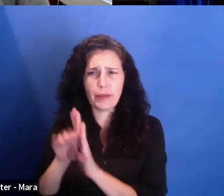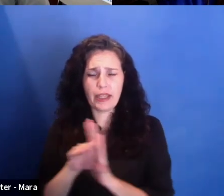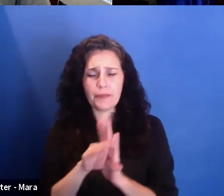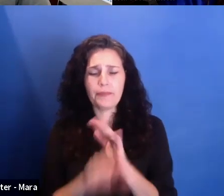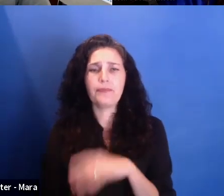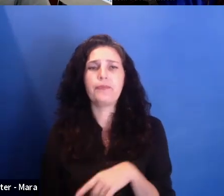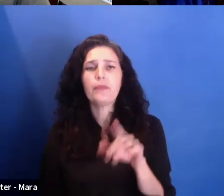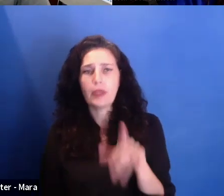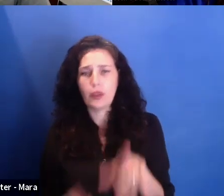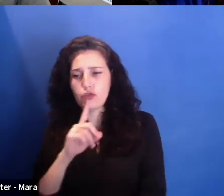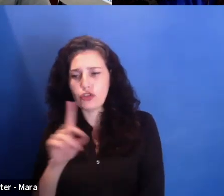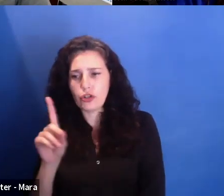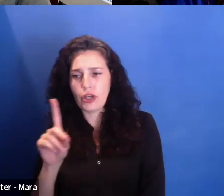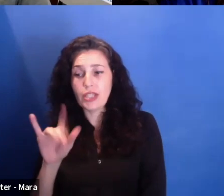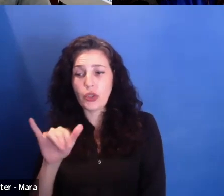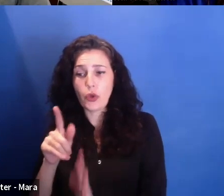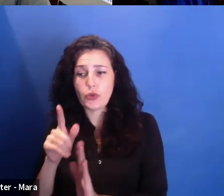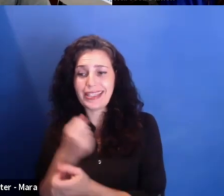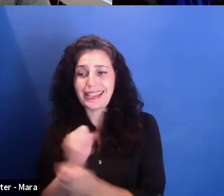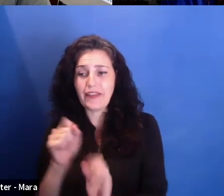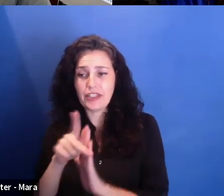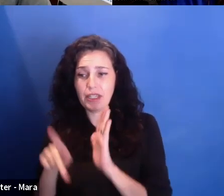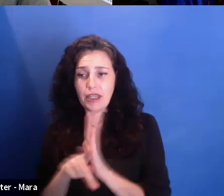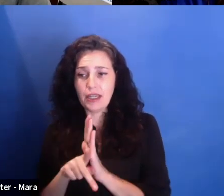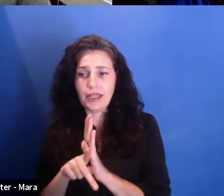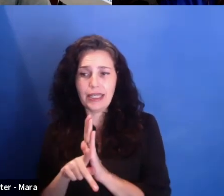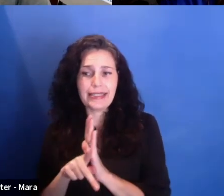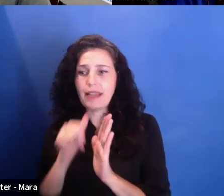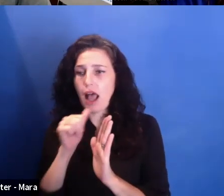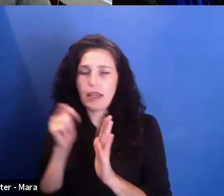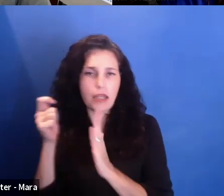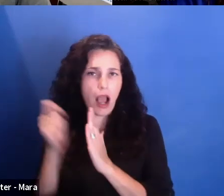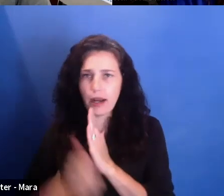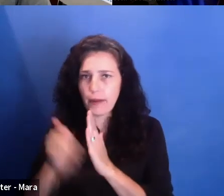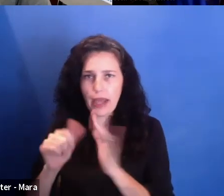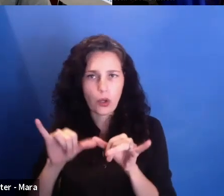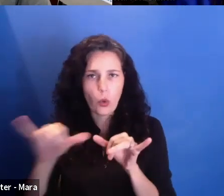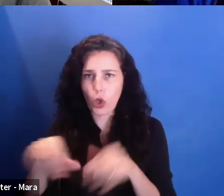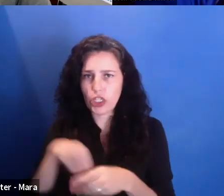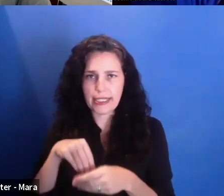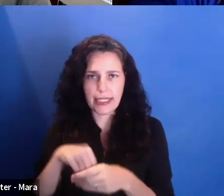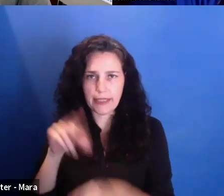this Return to Work Agreement doesn't contemplate any kind of automatic quarantine. And so it is, you know, the safety procedures